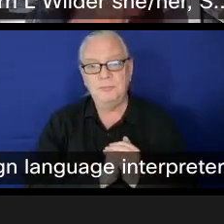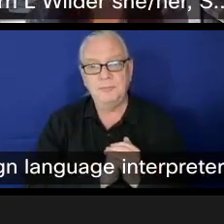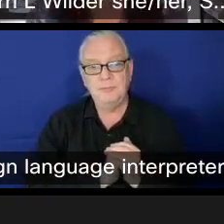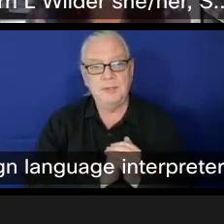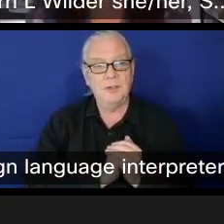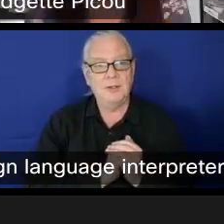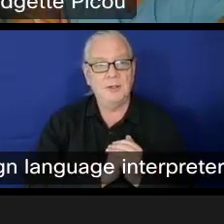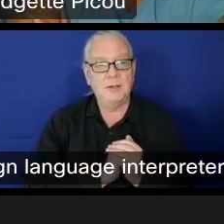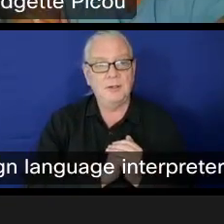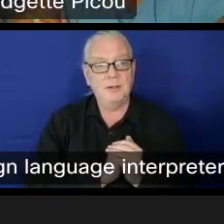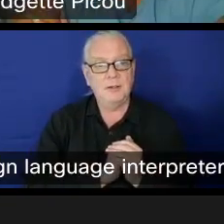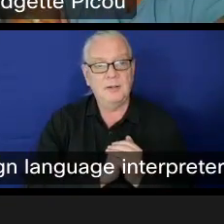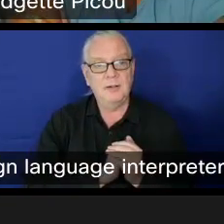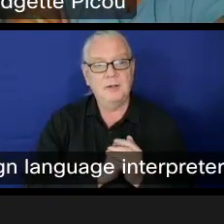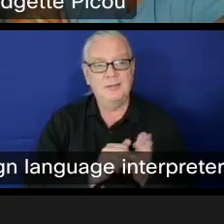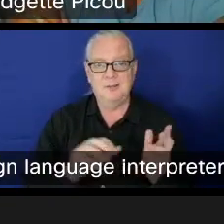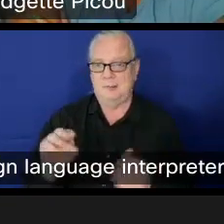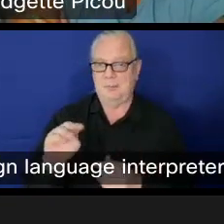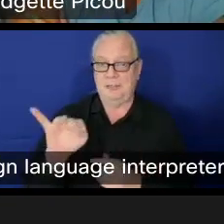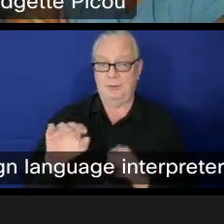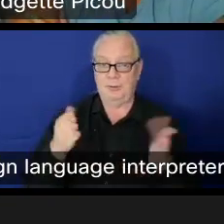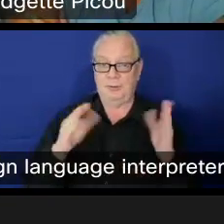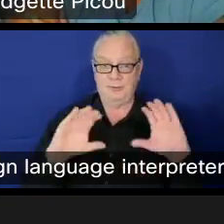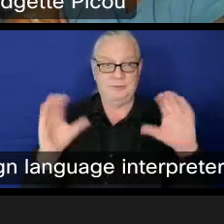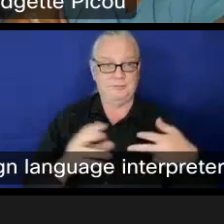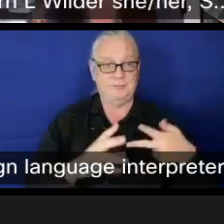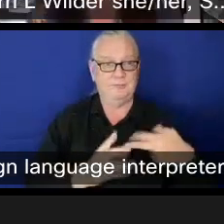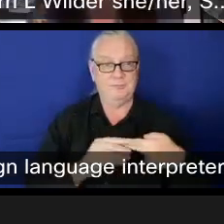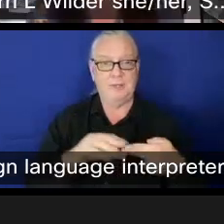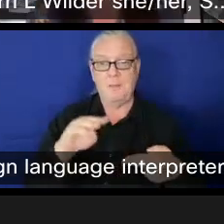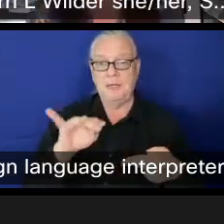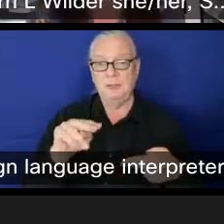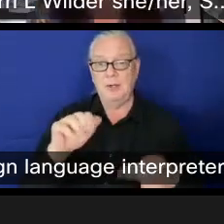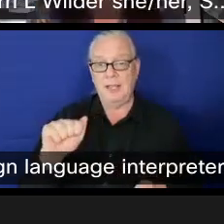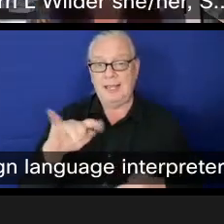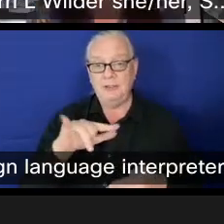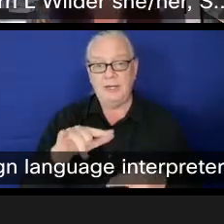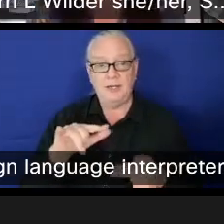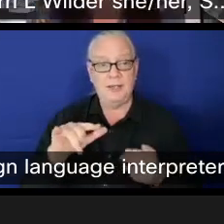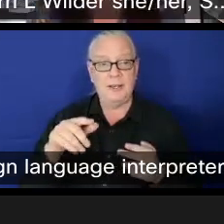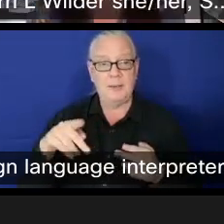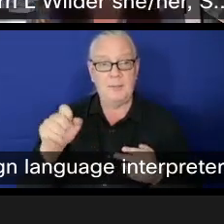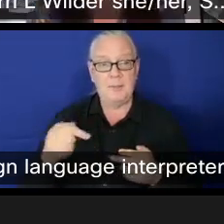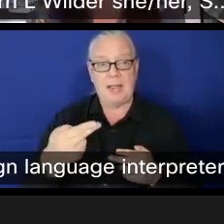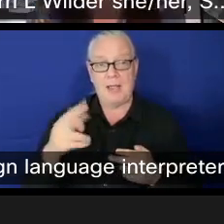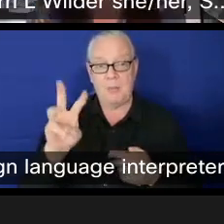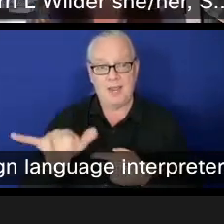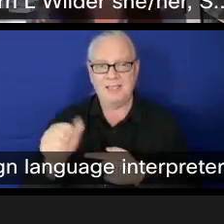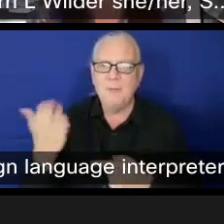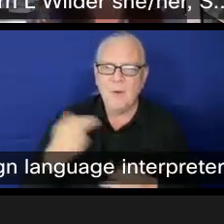of Minnesota services together. So, the Minnesota Aging Pathways, which is formerly the Senior Link Age Line. The AIDS